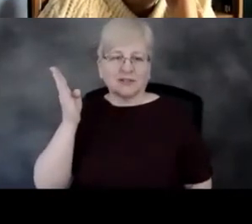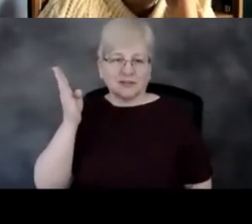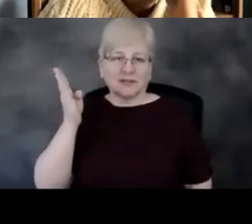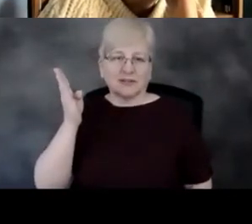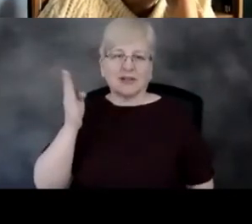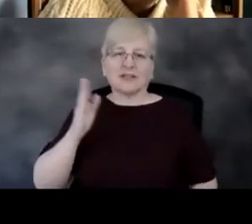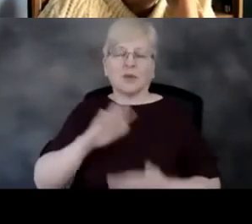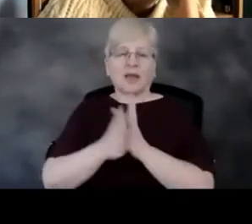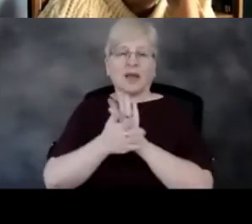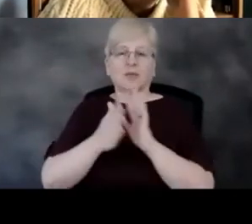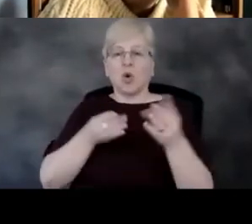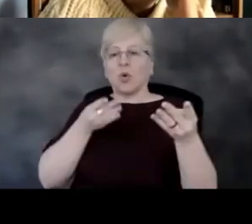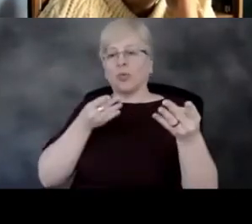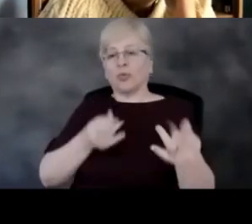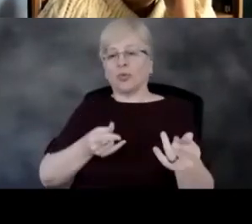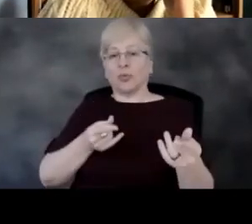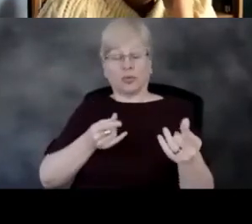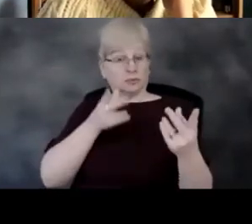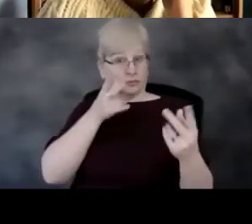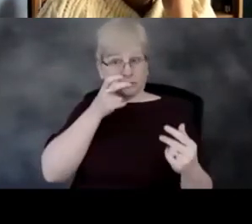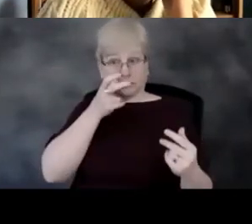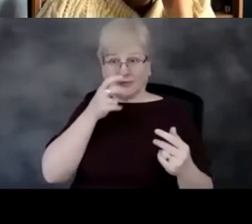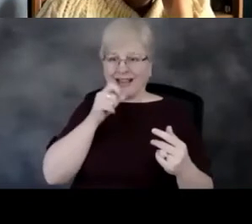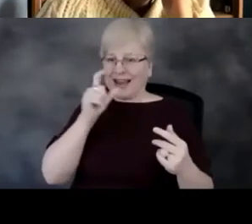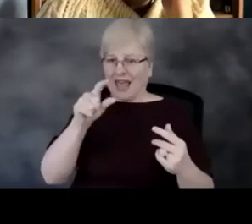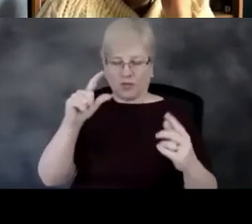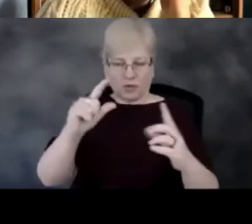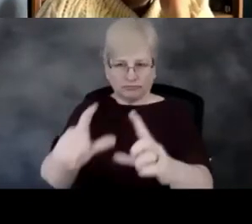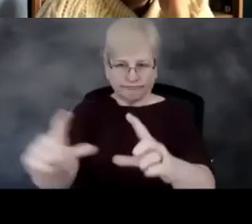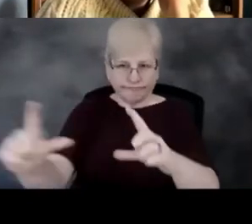17:33:38 so that somebody wouldn't need to do that. Be cautious of GIFS